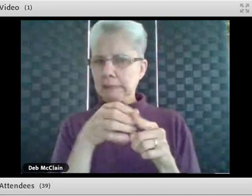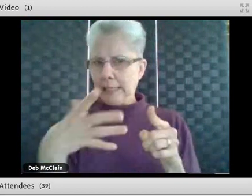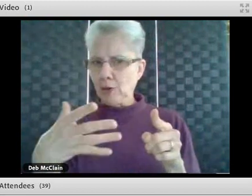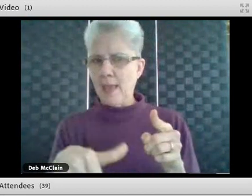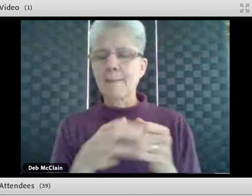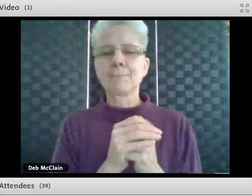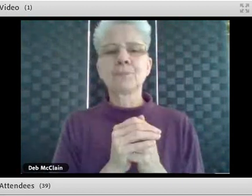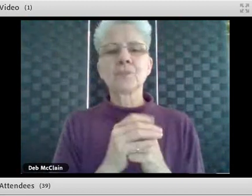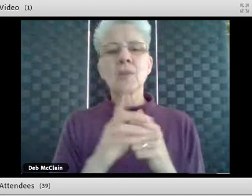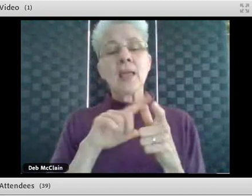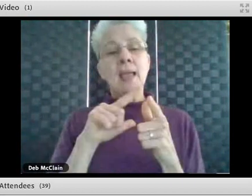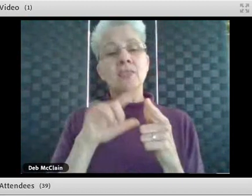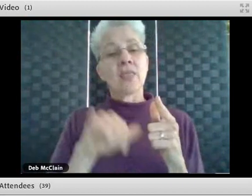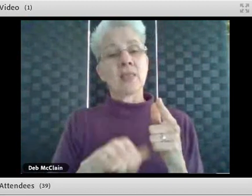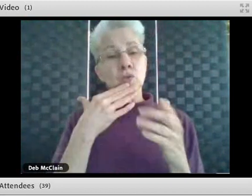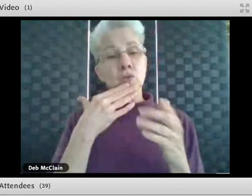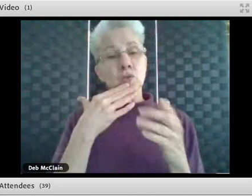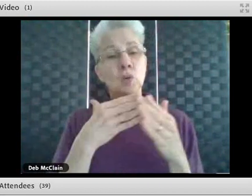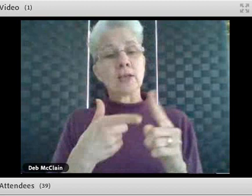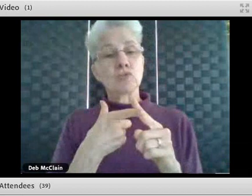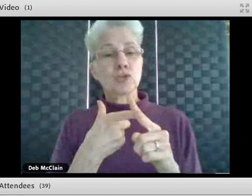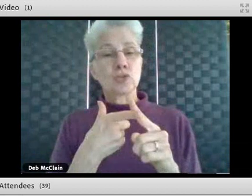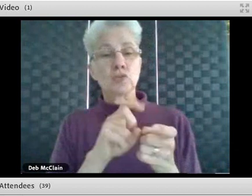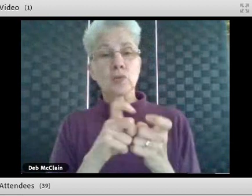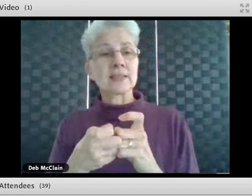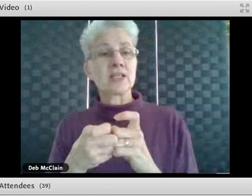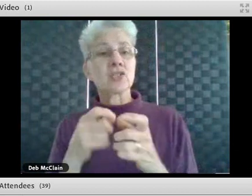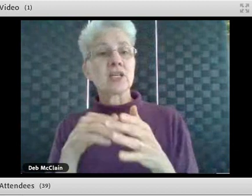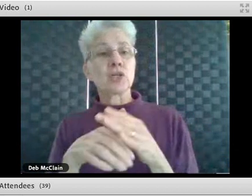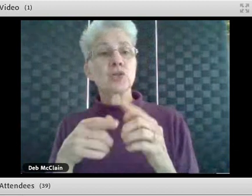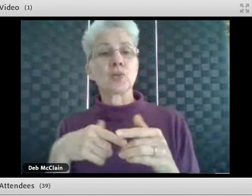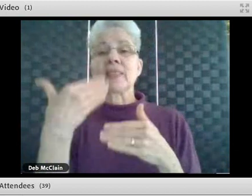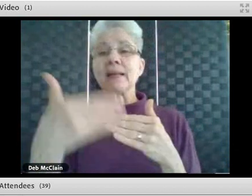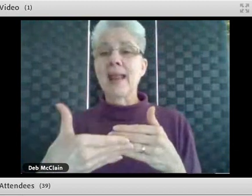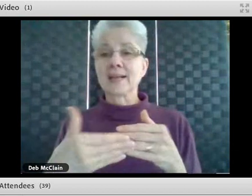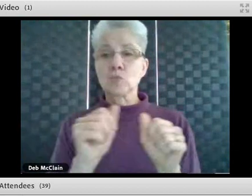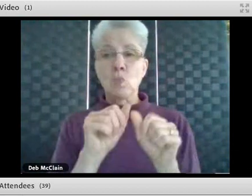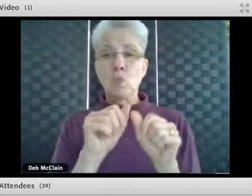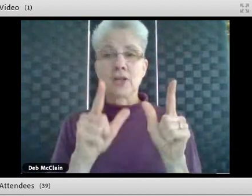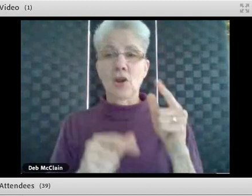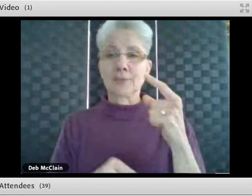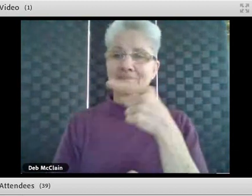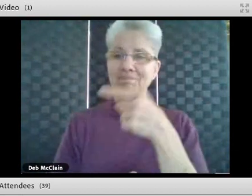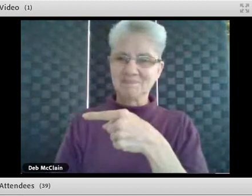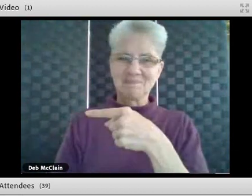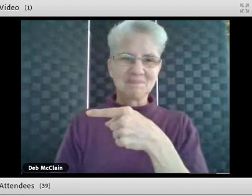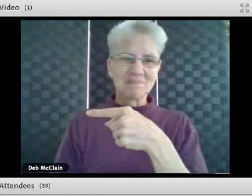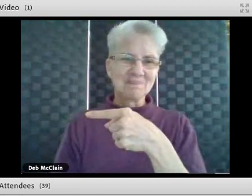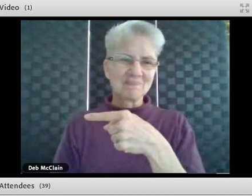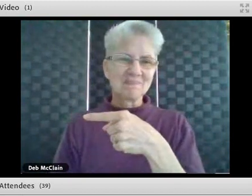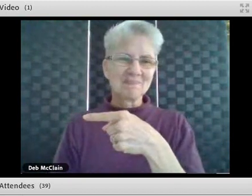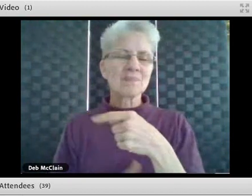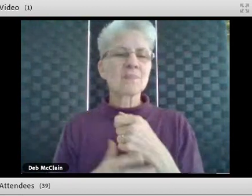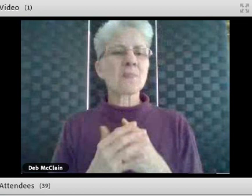And that's a good way to transition into this description of our next webinar,